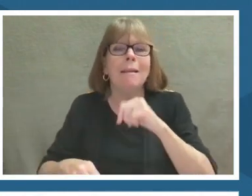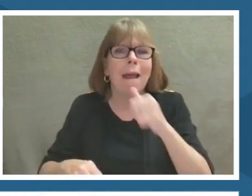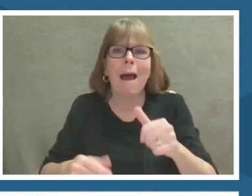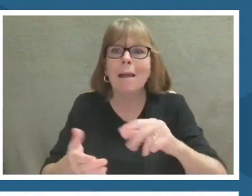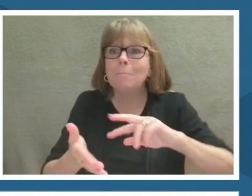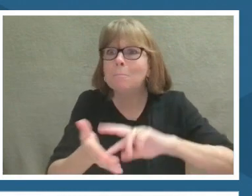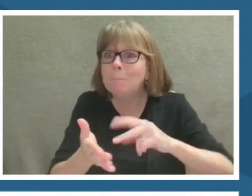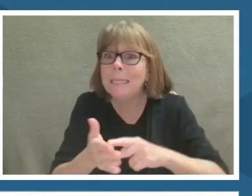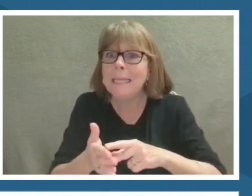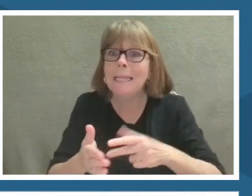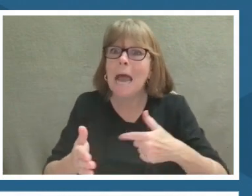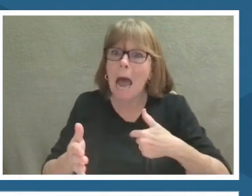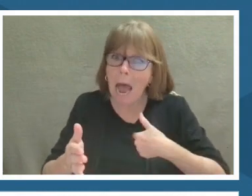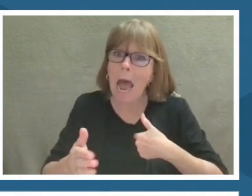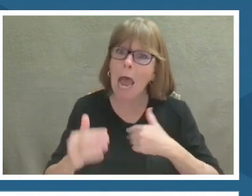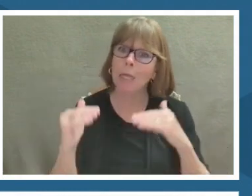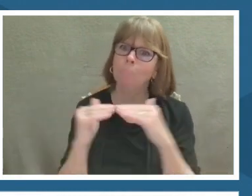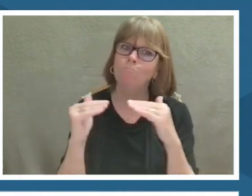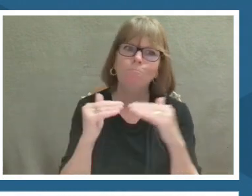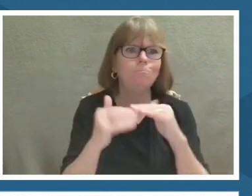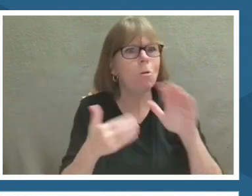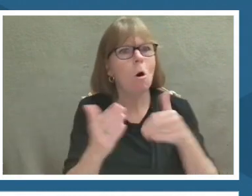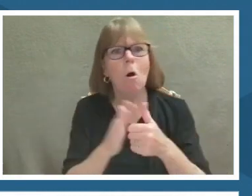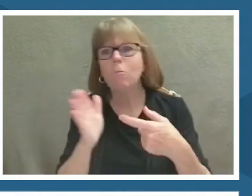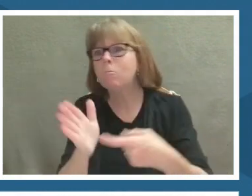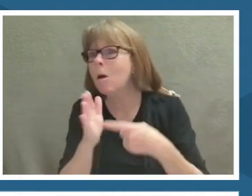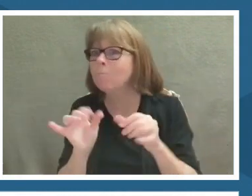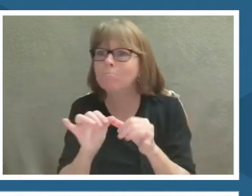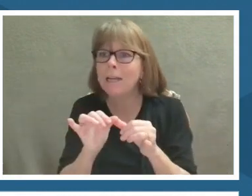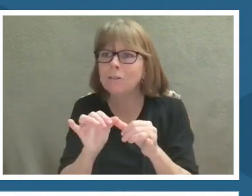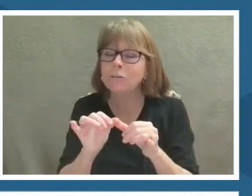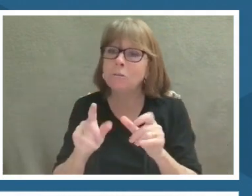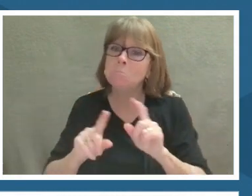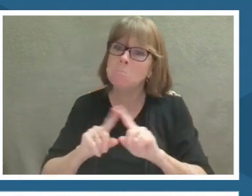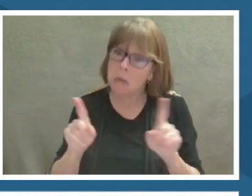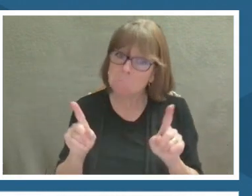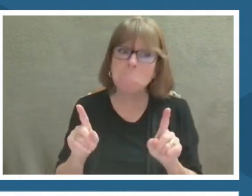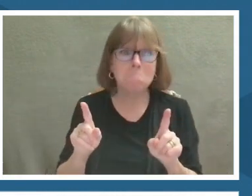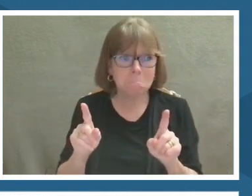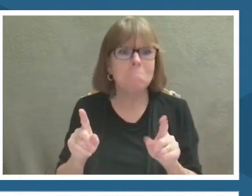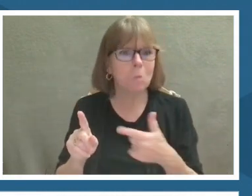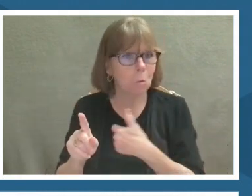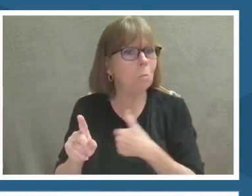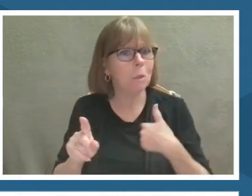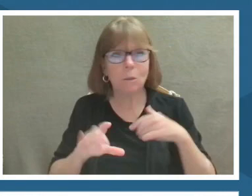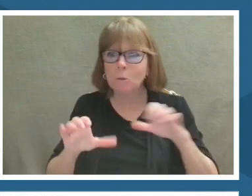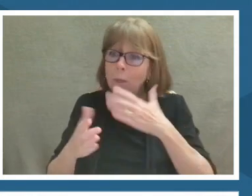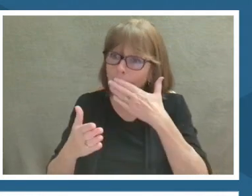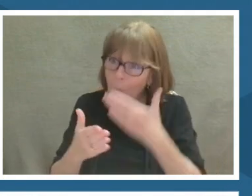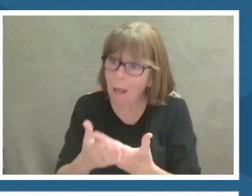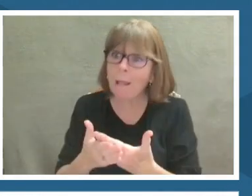are some important things that we're doing uh where we're trying to tackle a